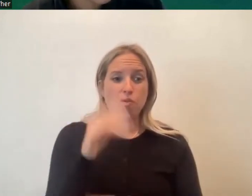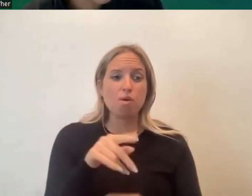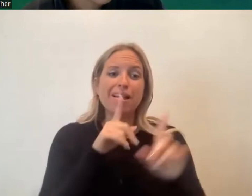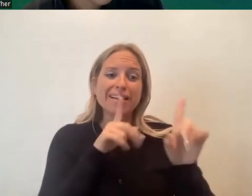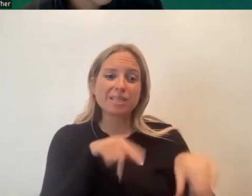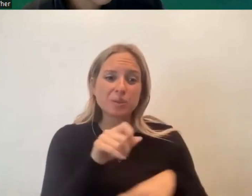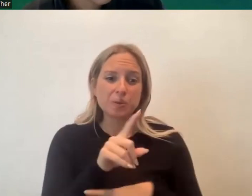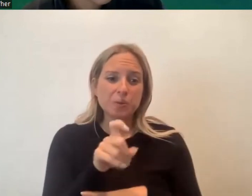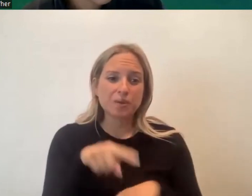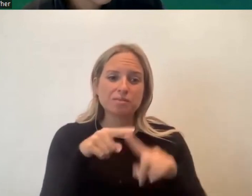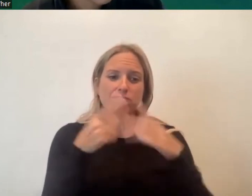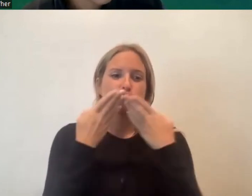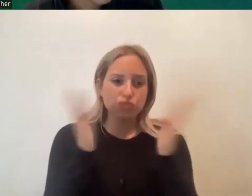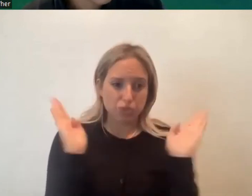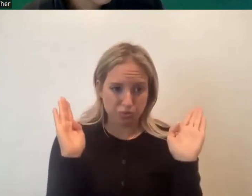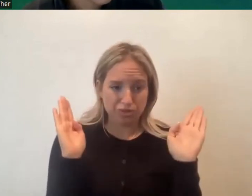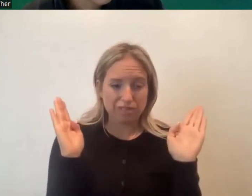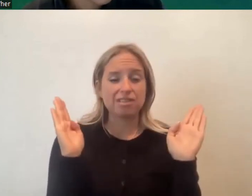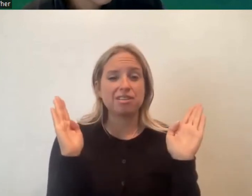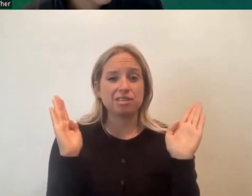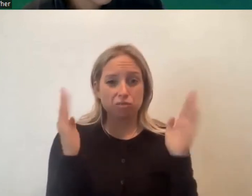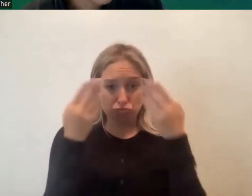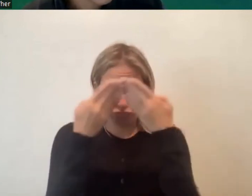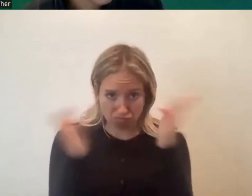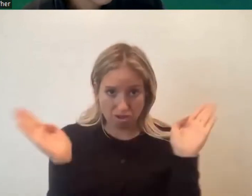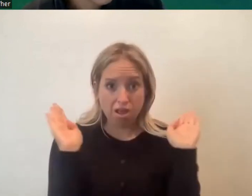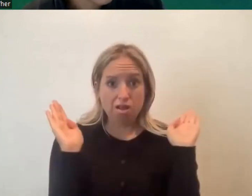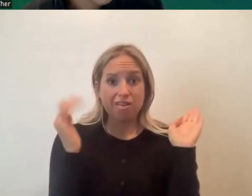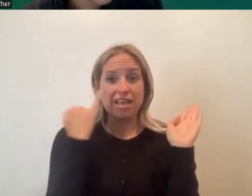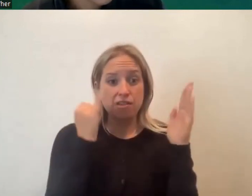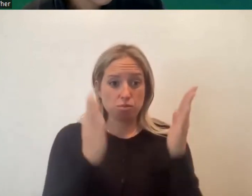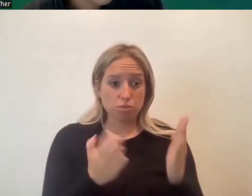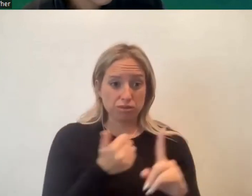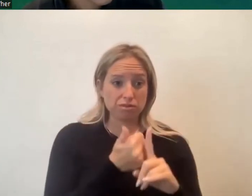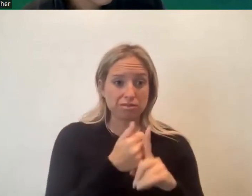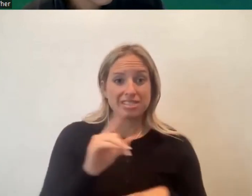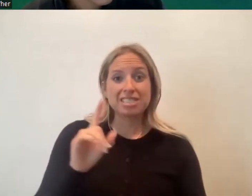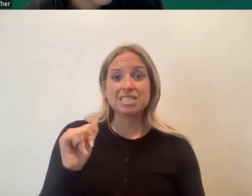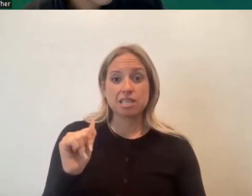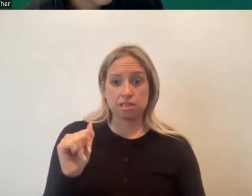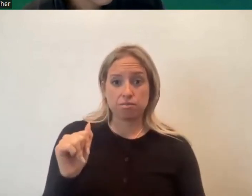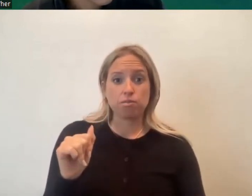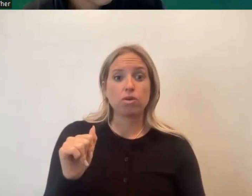But generally speaking, that if a disabled individual, if they take the proper steps,